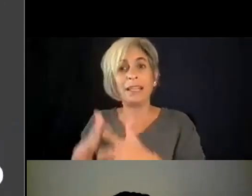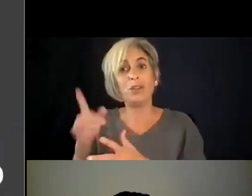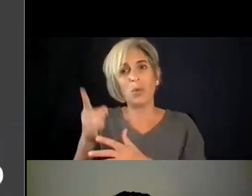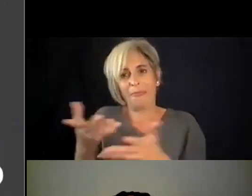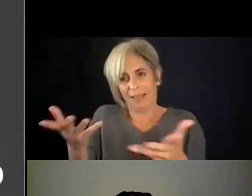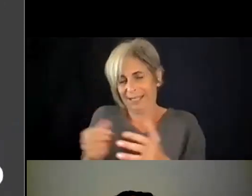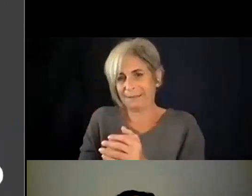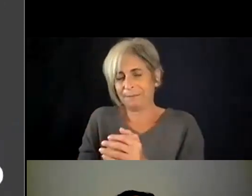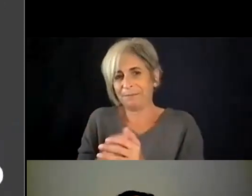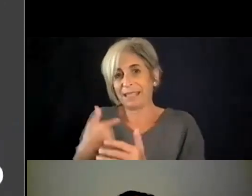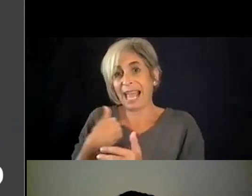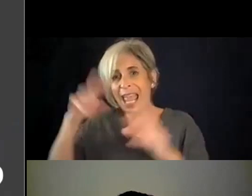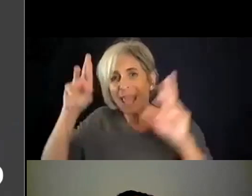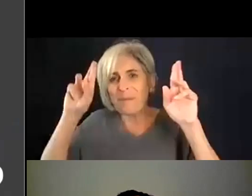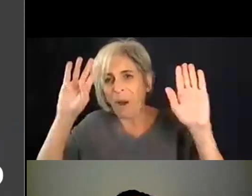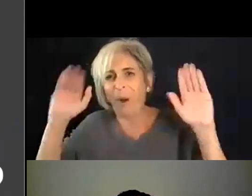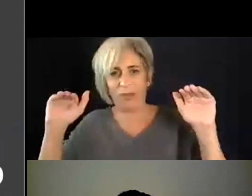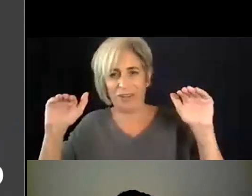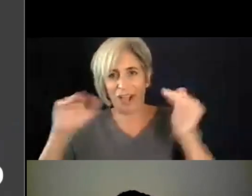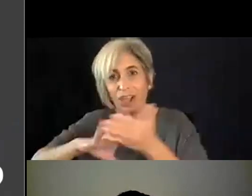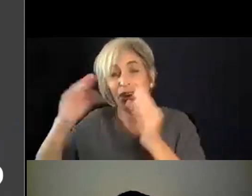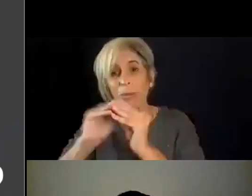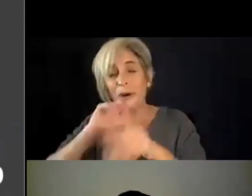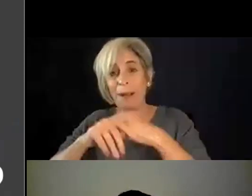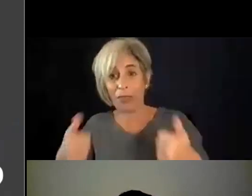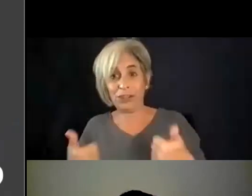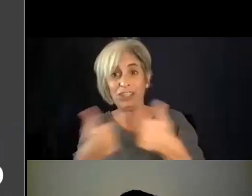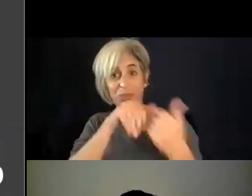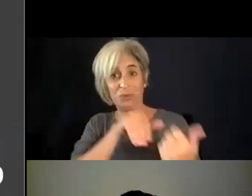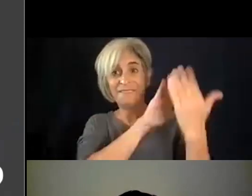I am hopeful that learning more about the challenges we face as working deaf